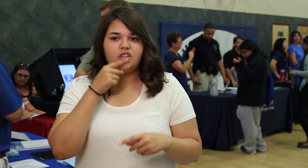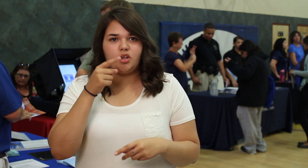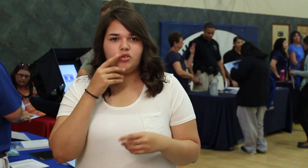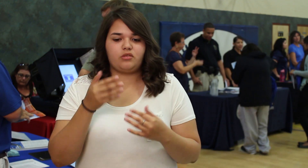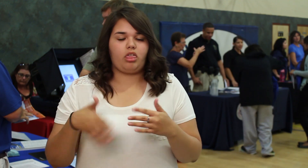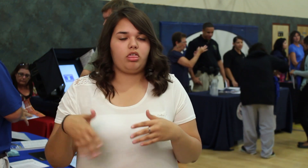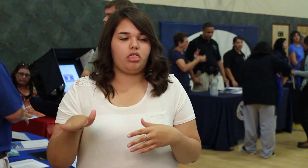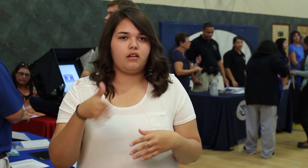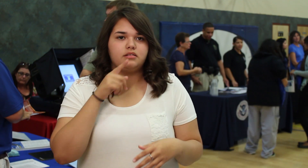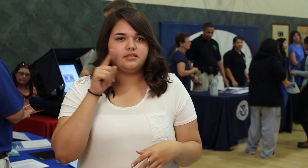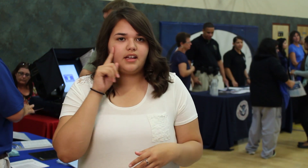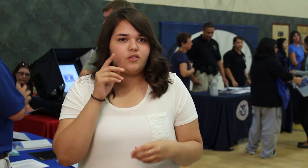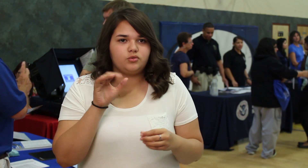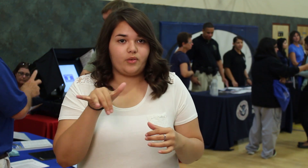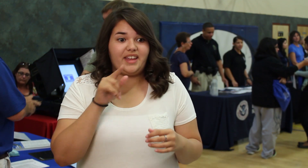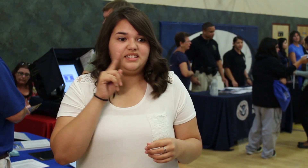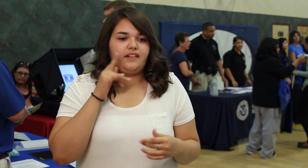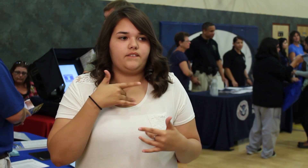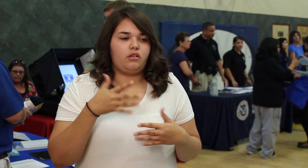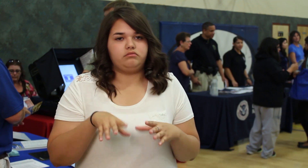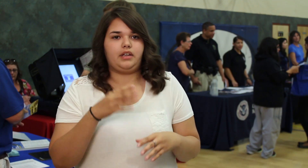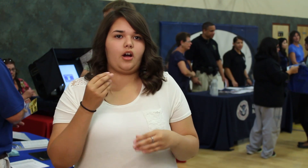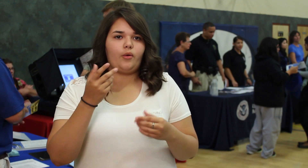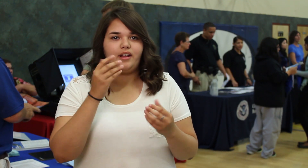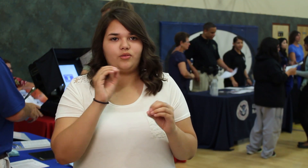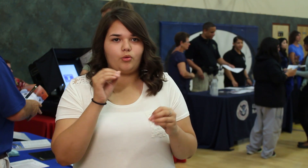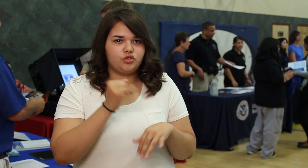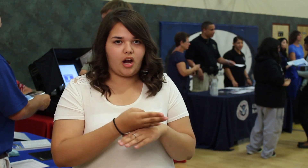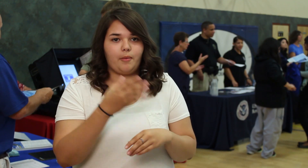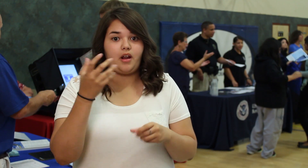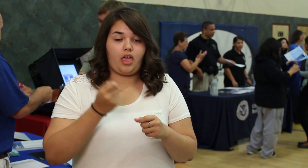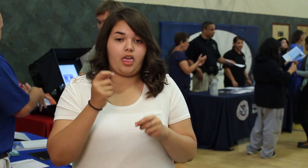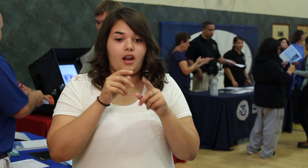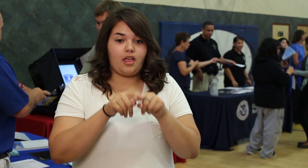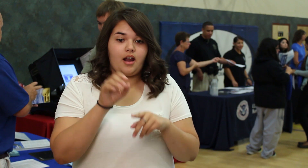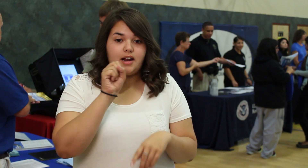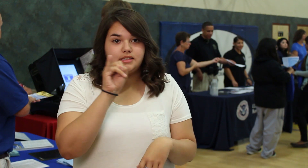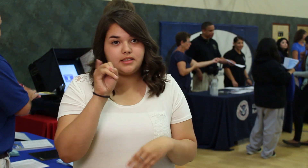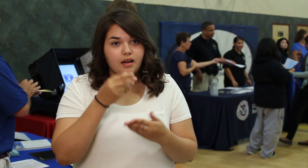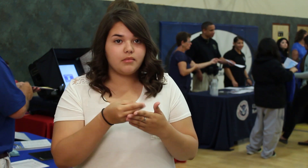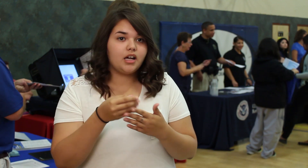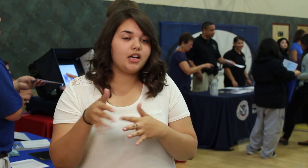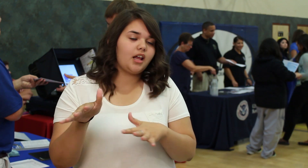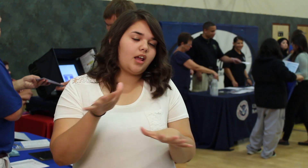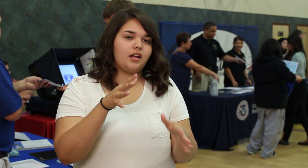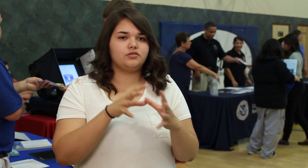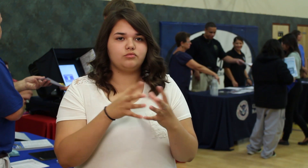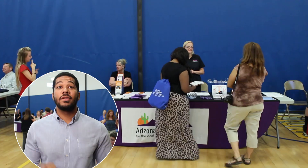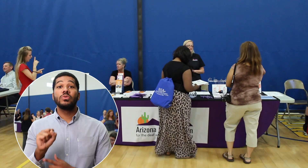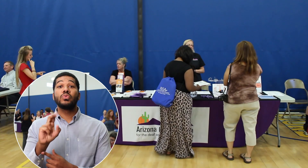have any connection to the hearing world. They'd just kind of be shoved out and feel left out. Then maybe they'd have to depend on SSI and things.